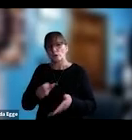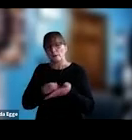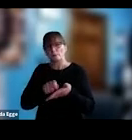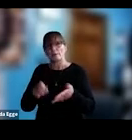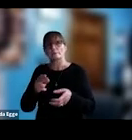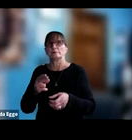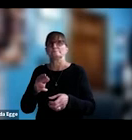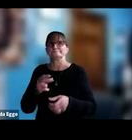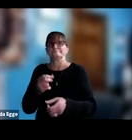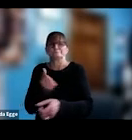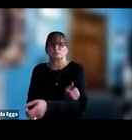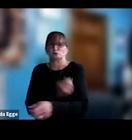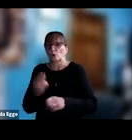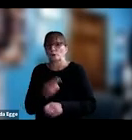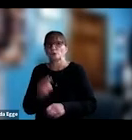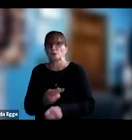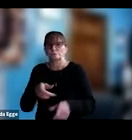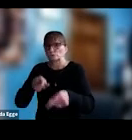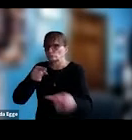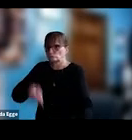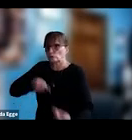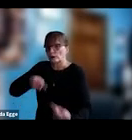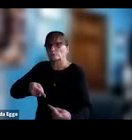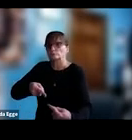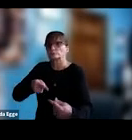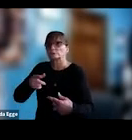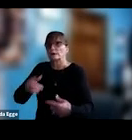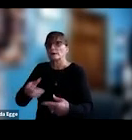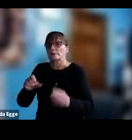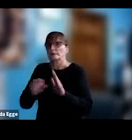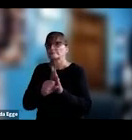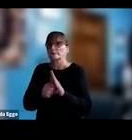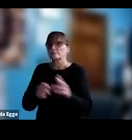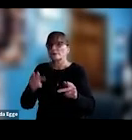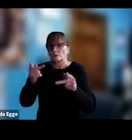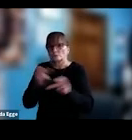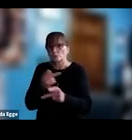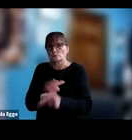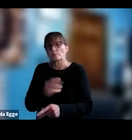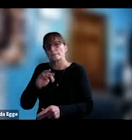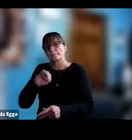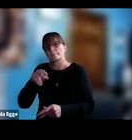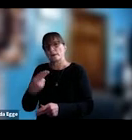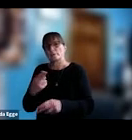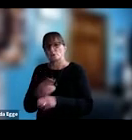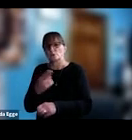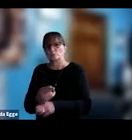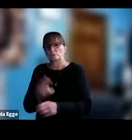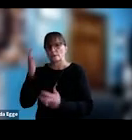is secondary to her psychiatric struggles, although her symptoms are worsened by methamphetamine use, including persistent delusions of parasitosis.